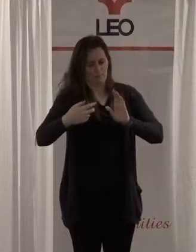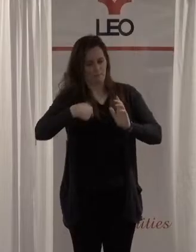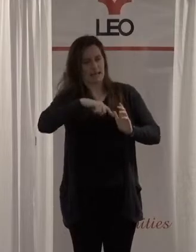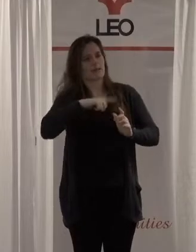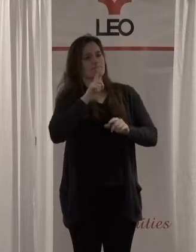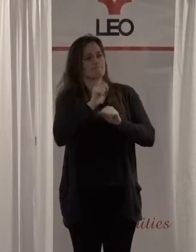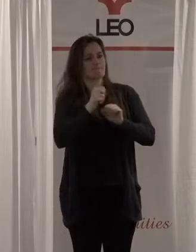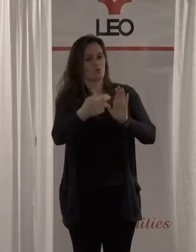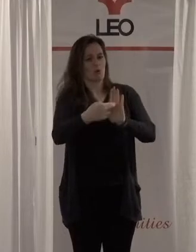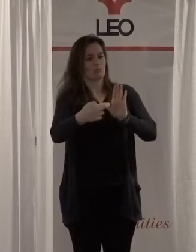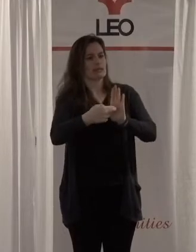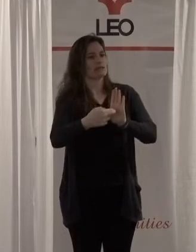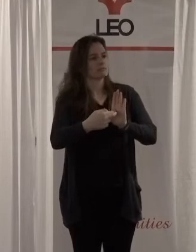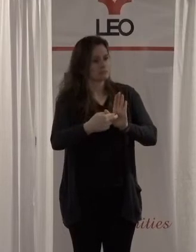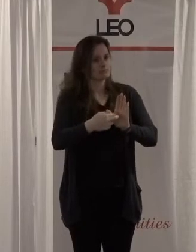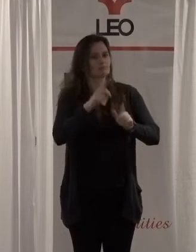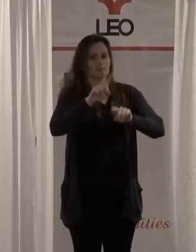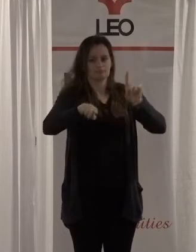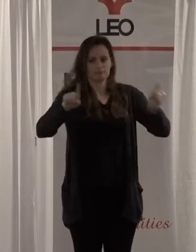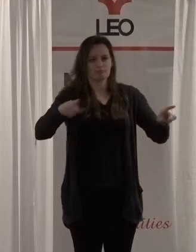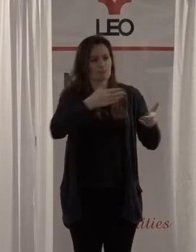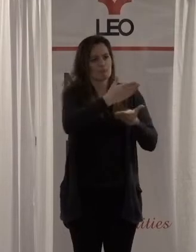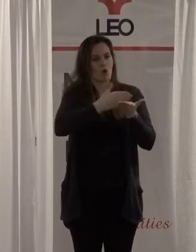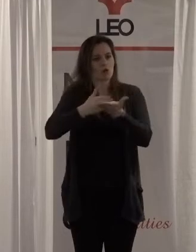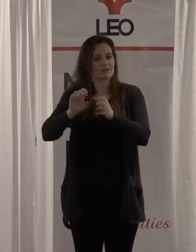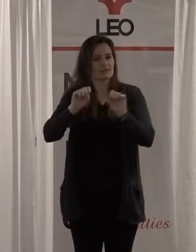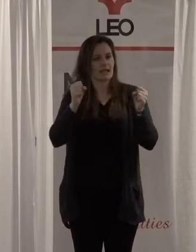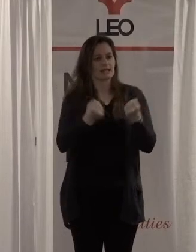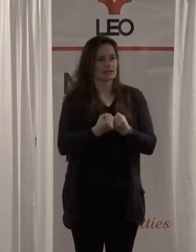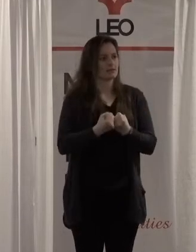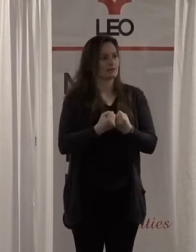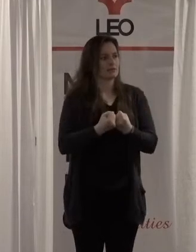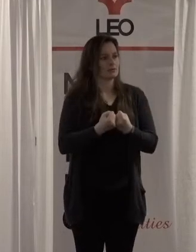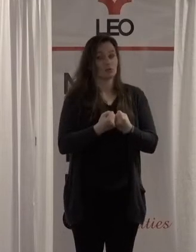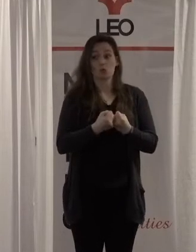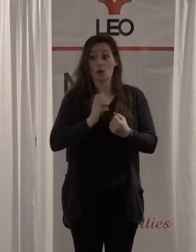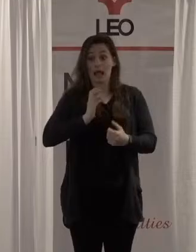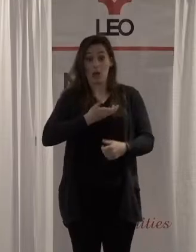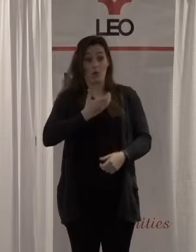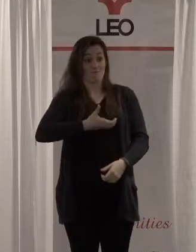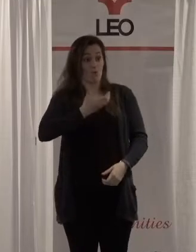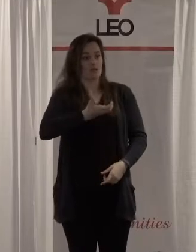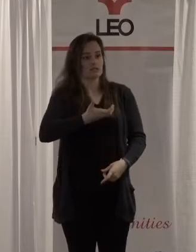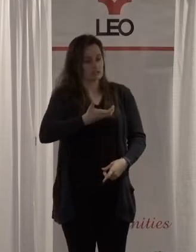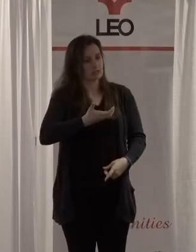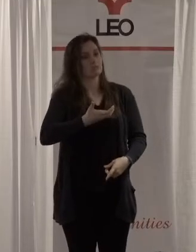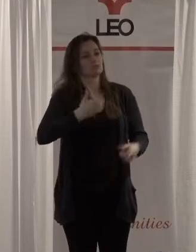TO ENSURE THEIR VOICES CONTINUE TO INFORM POSITIVE CHANGE.